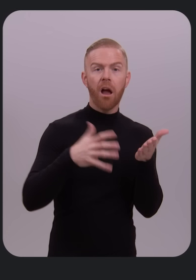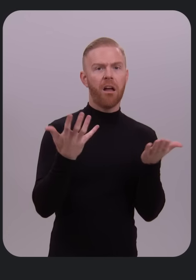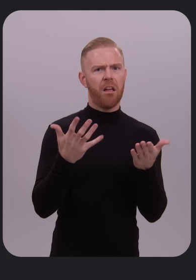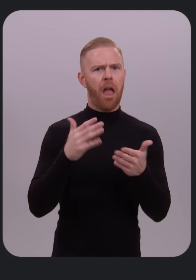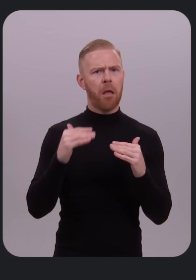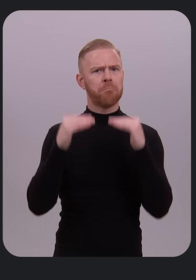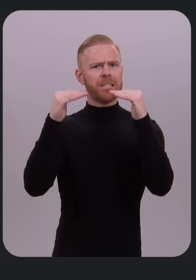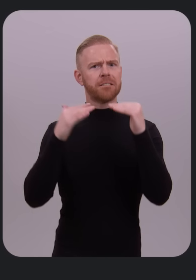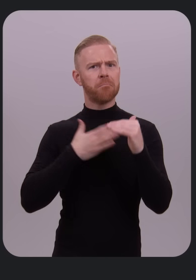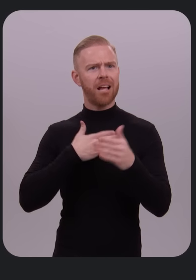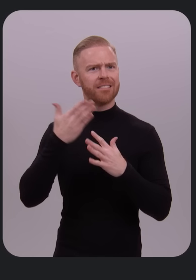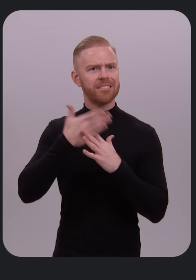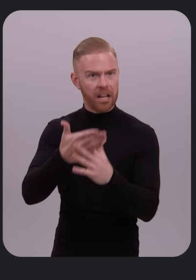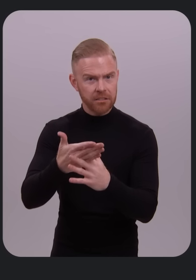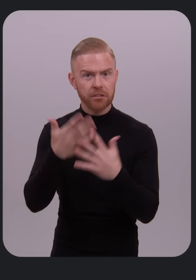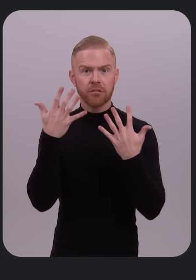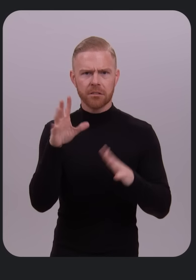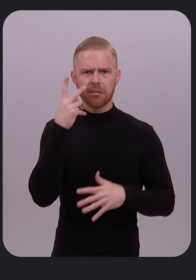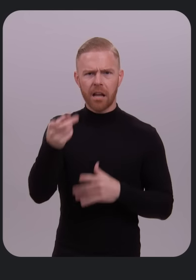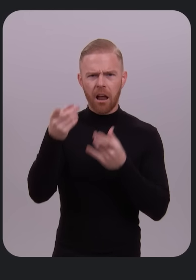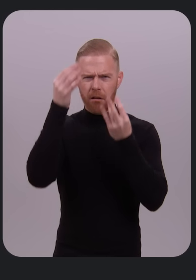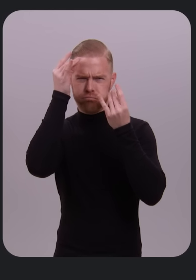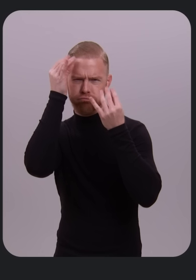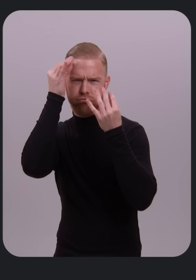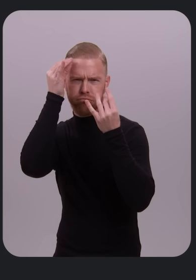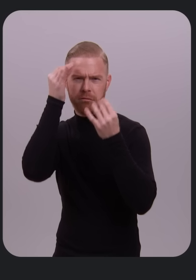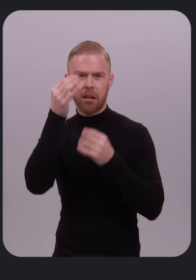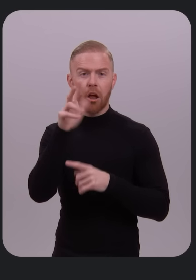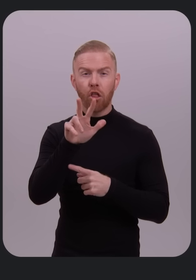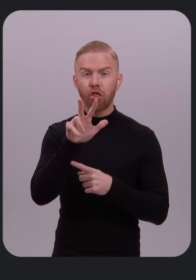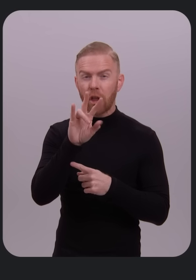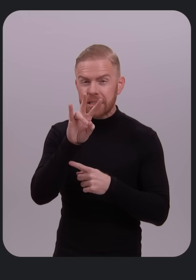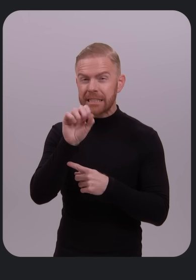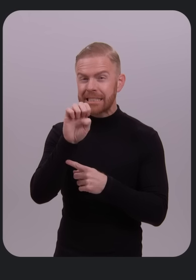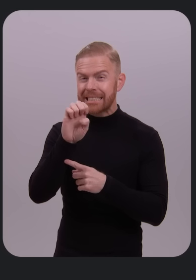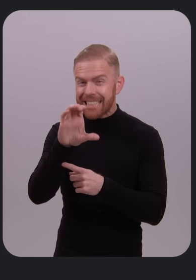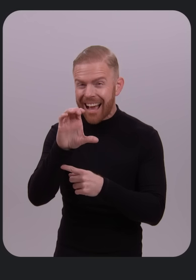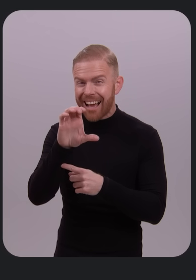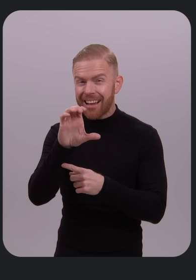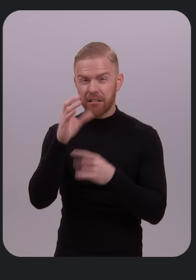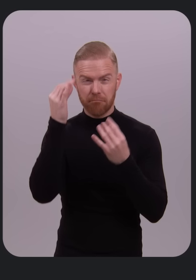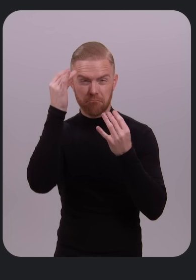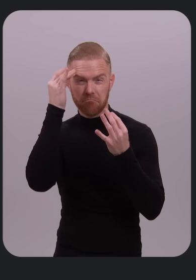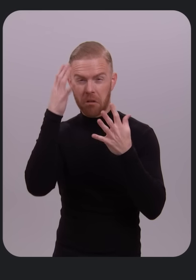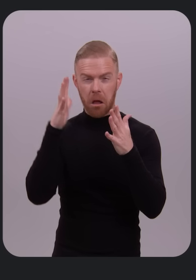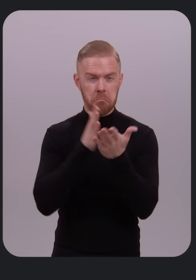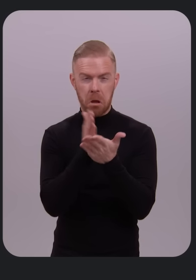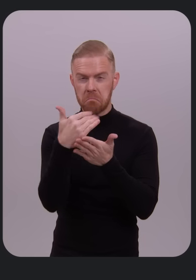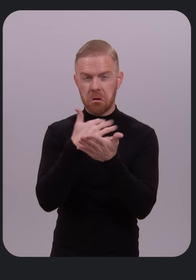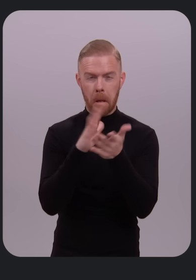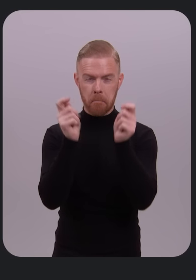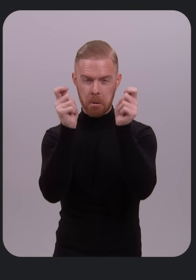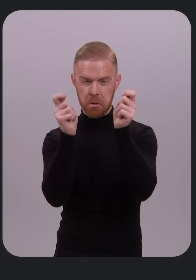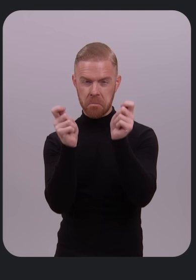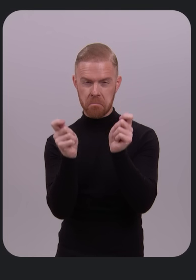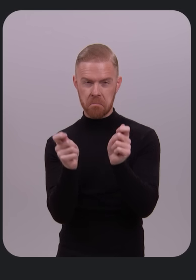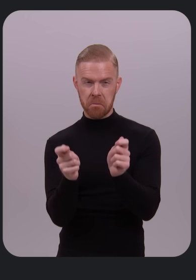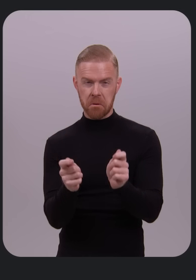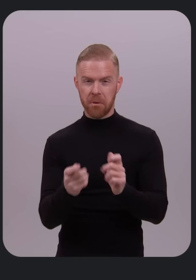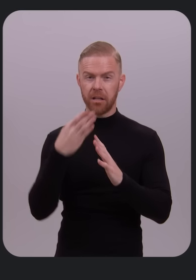And actually, you can see, it thought for 37 seconds. And you can see the changes it thought through, and then the files it updated.